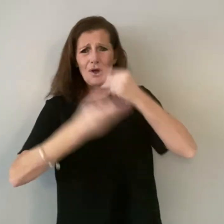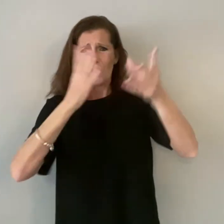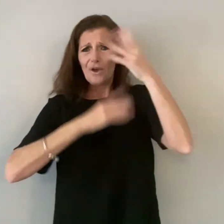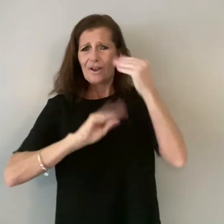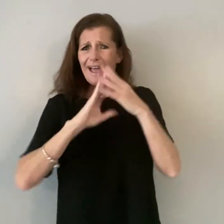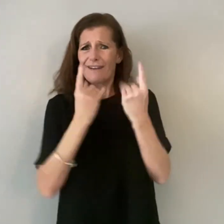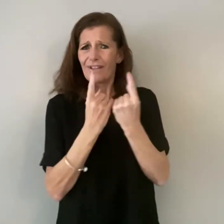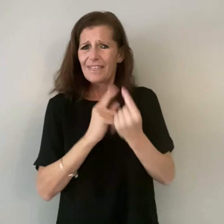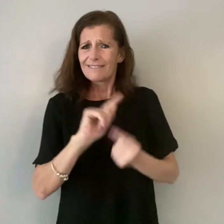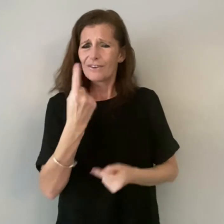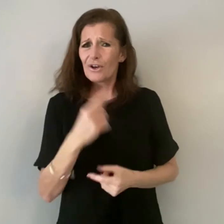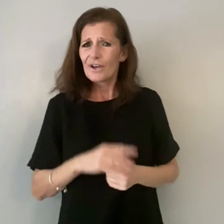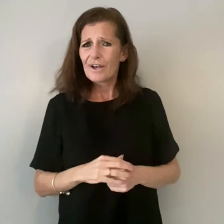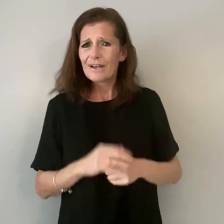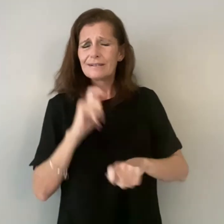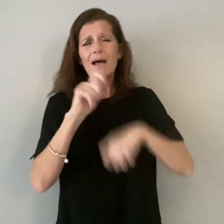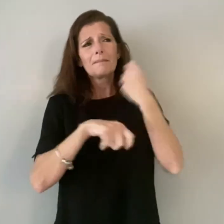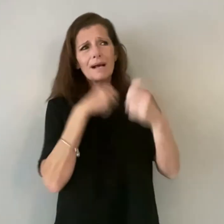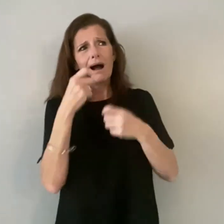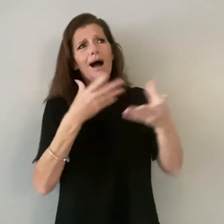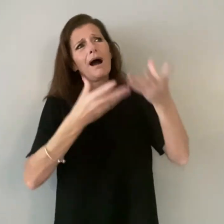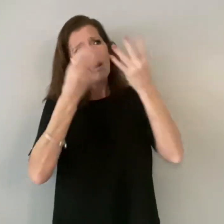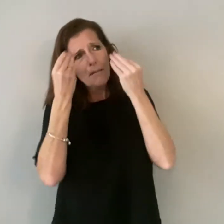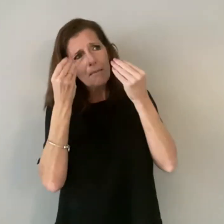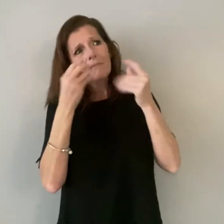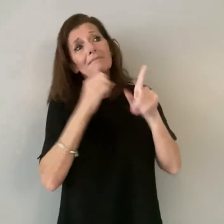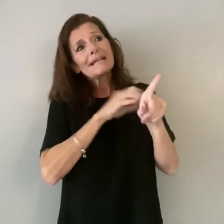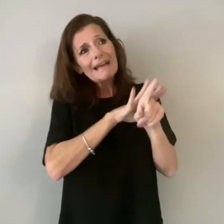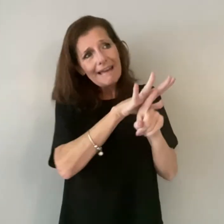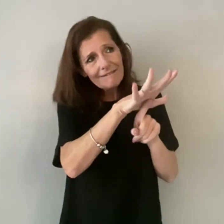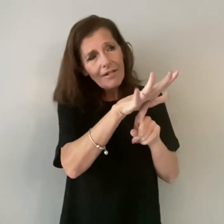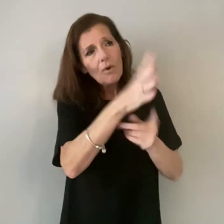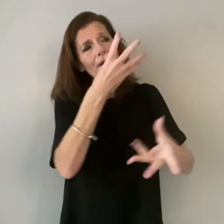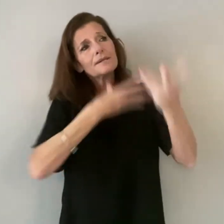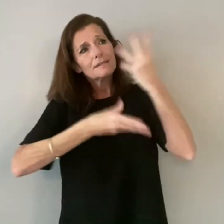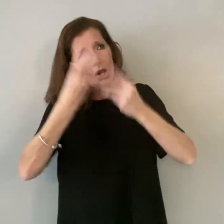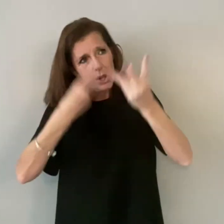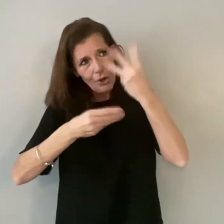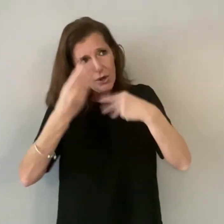because you need to spend that time getting used to the culture, influencing the culture as well, but learning.